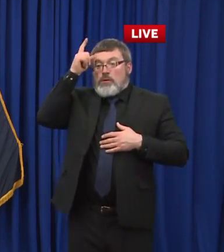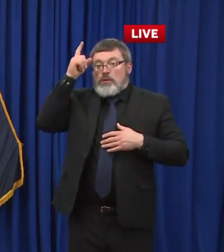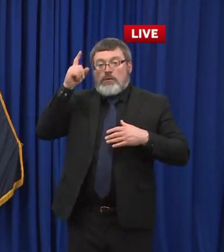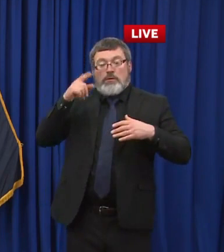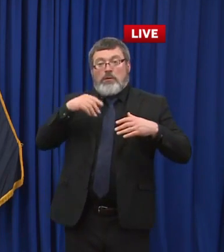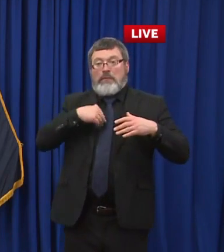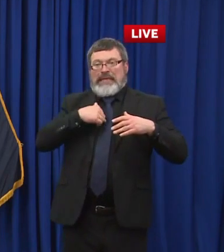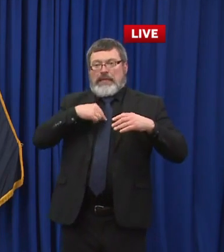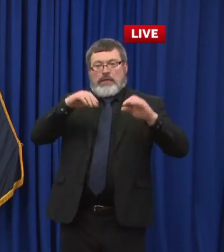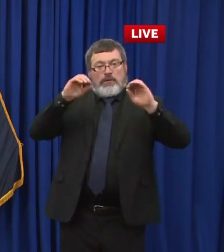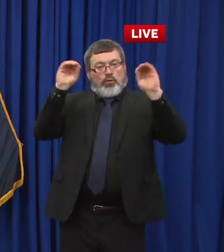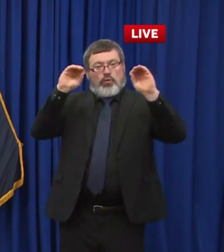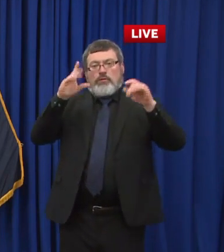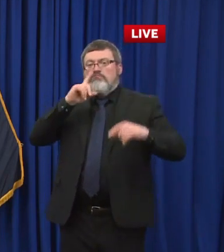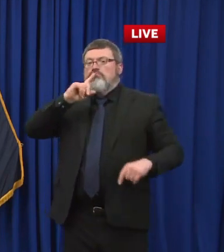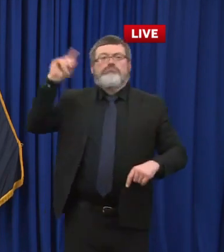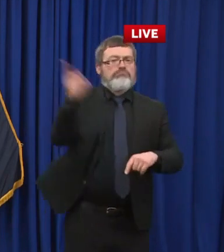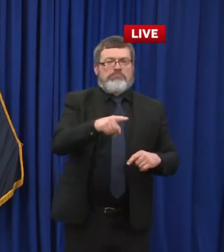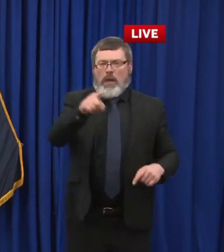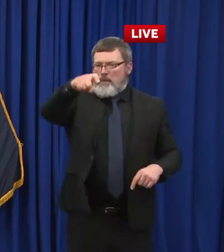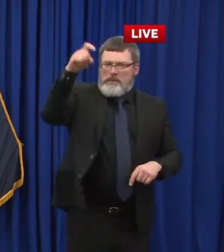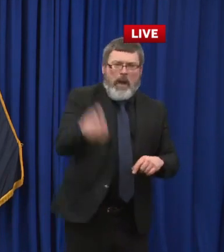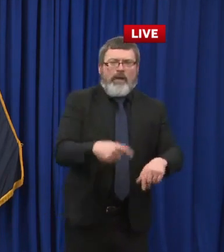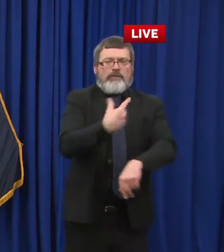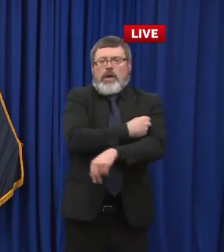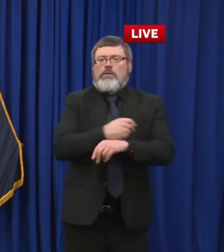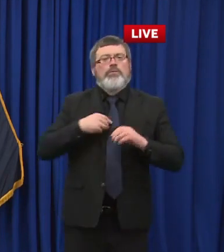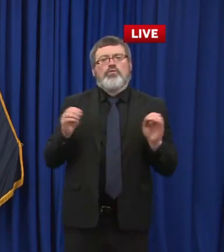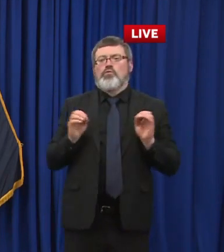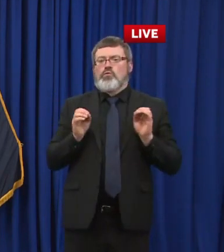WE ARE NOT MANDATING A VACCINE AT THE STATE LEVEL.